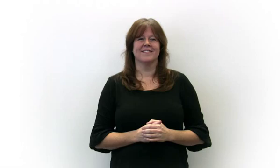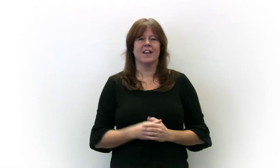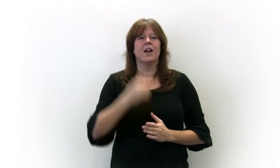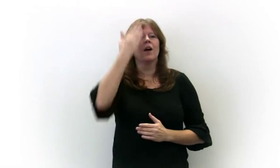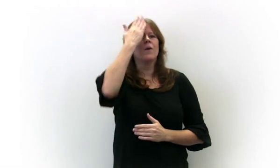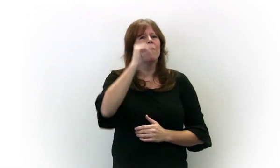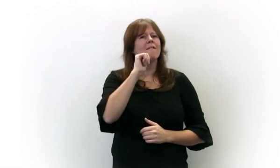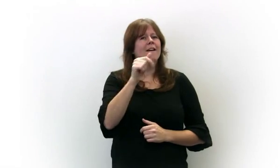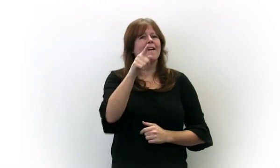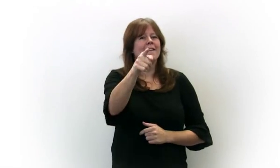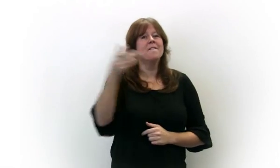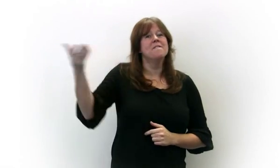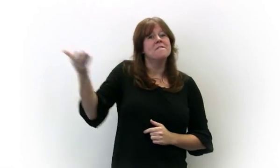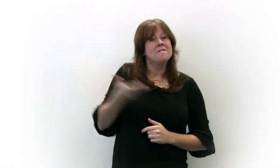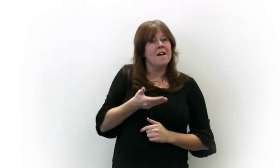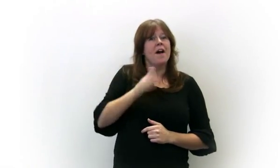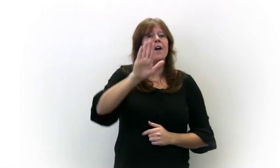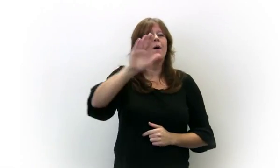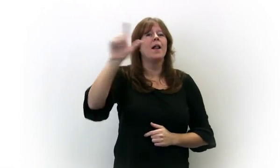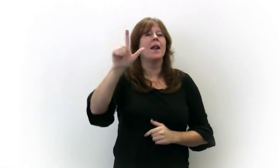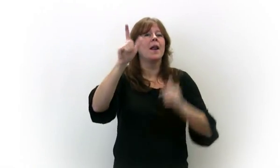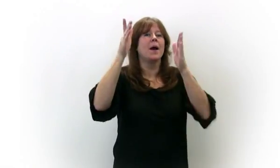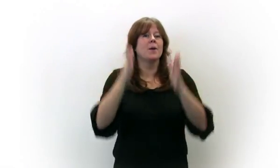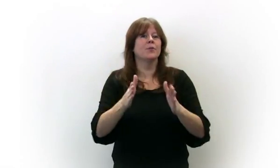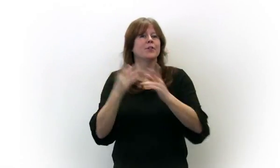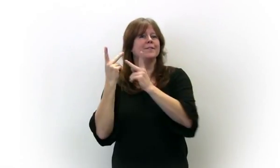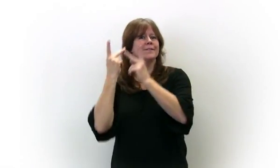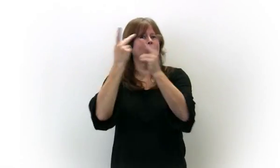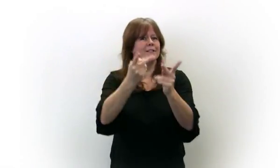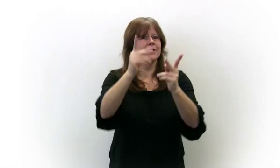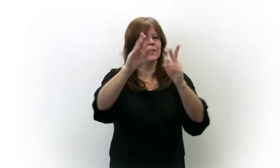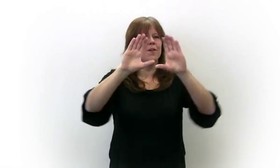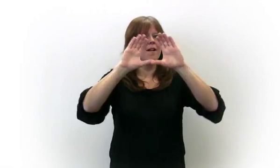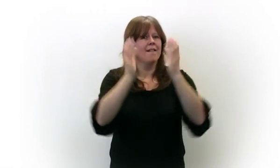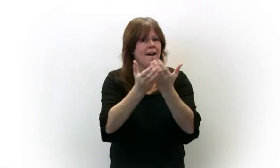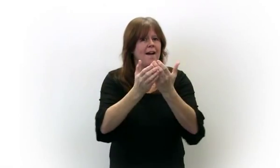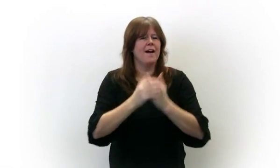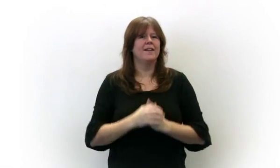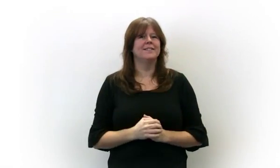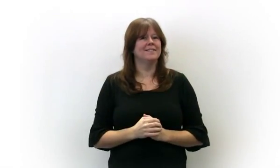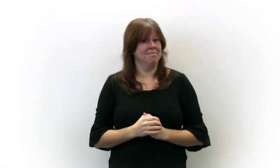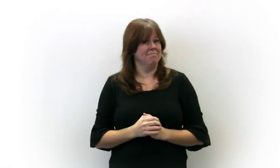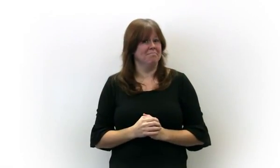Why not invite a librarian to visit your class?